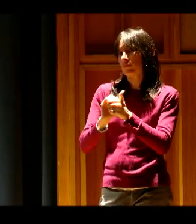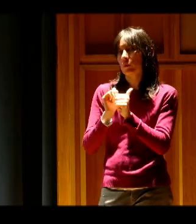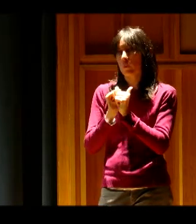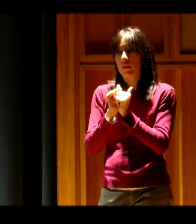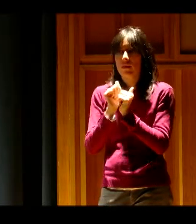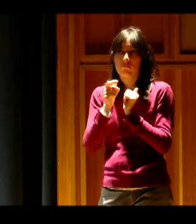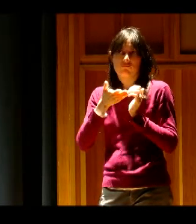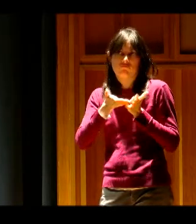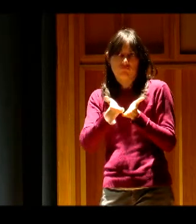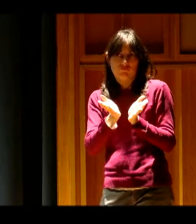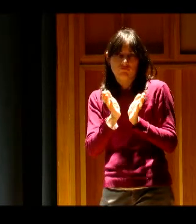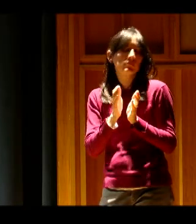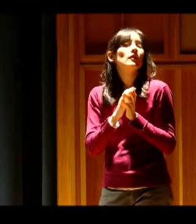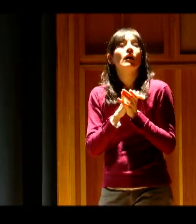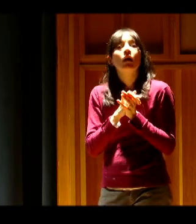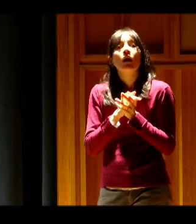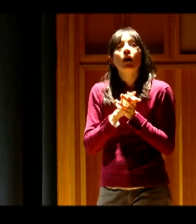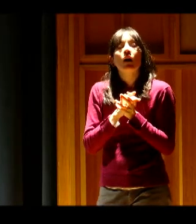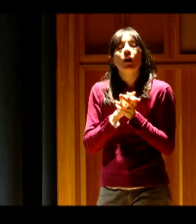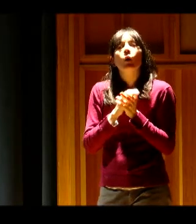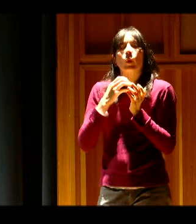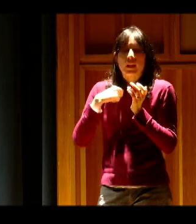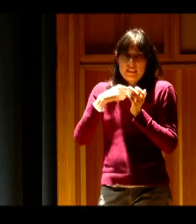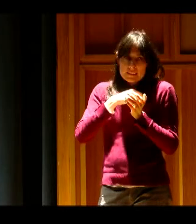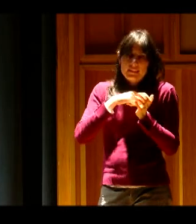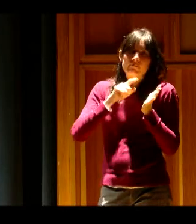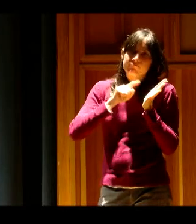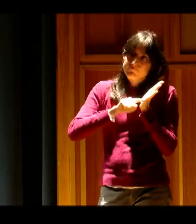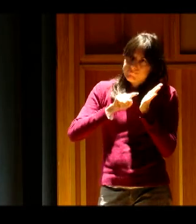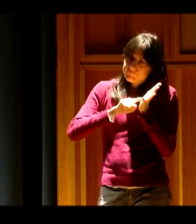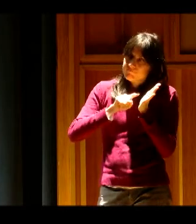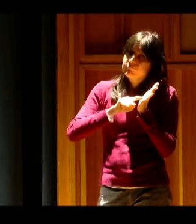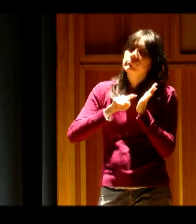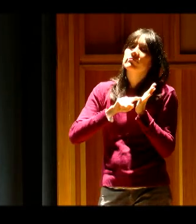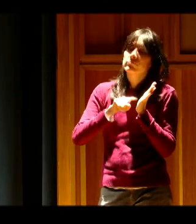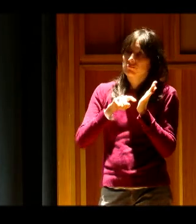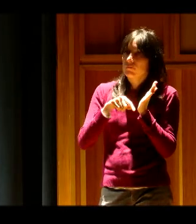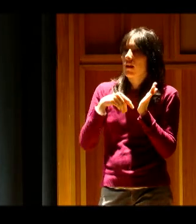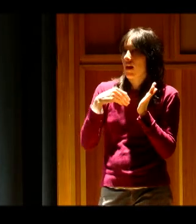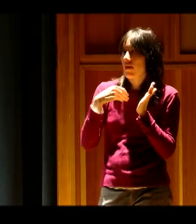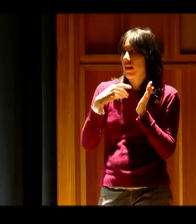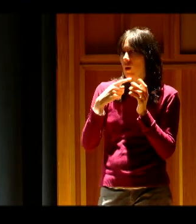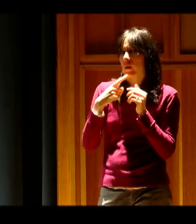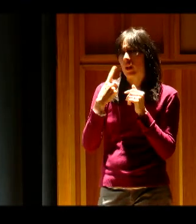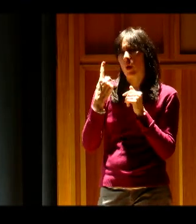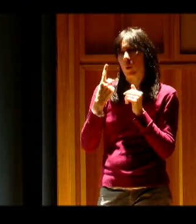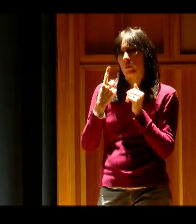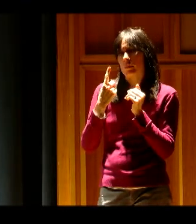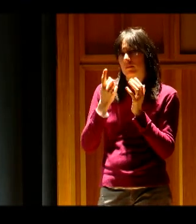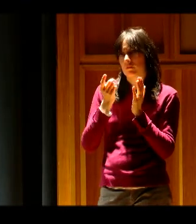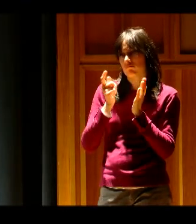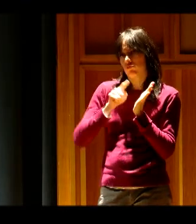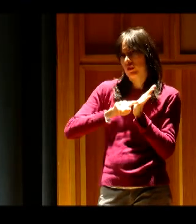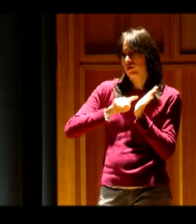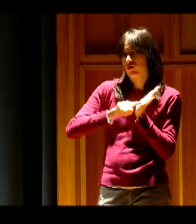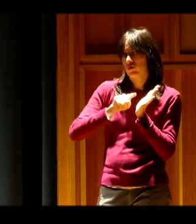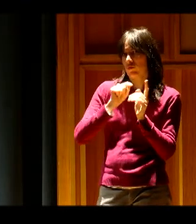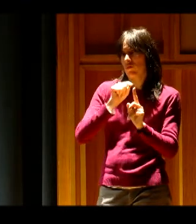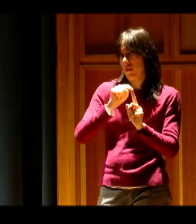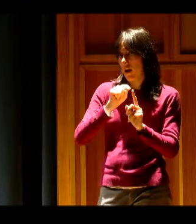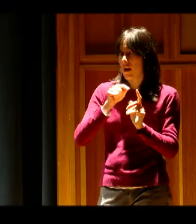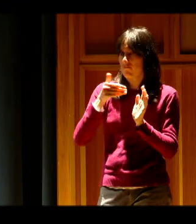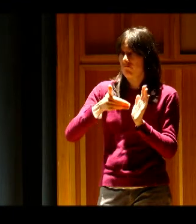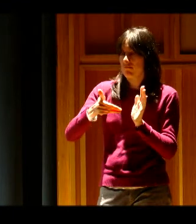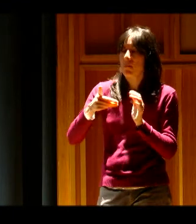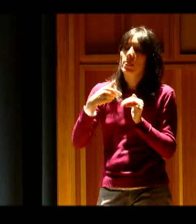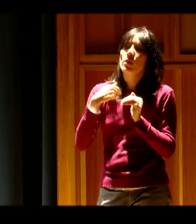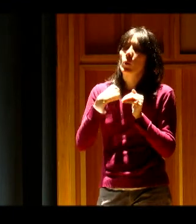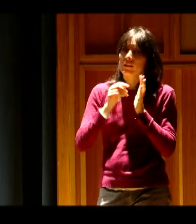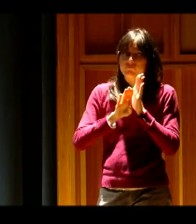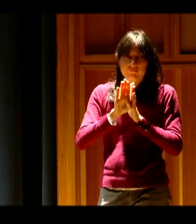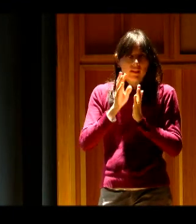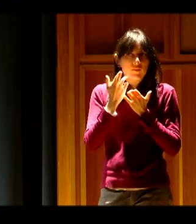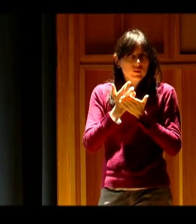we on the basis of research, a research brief that we continually repeat, we've developed resources, networks, events